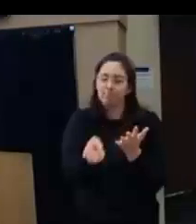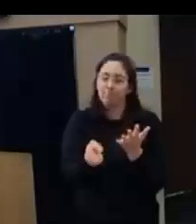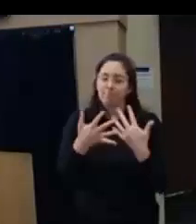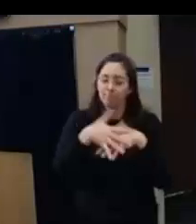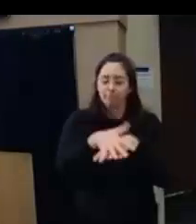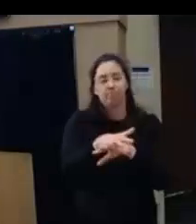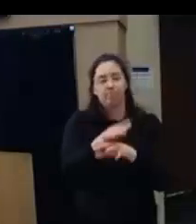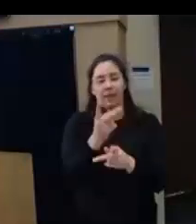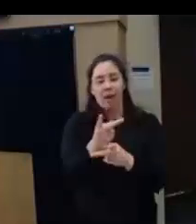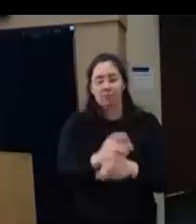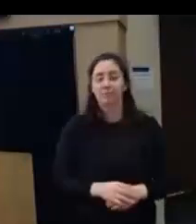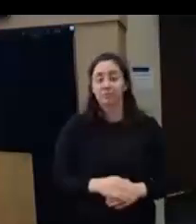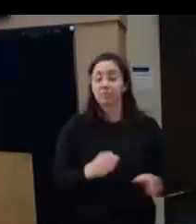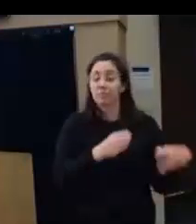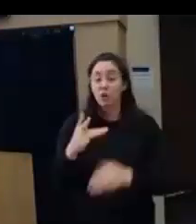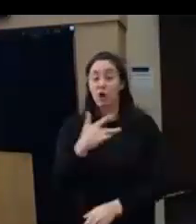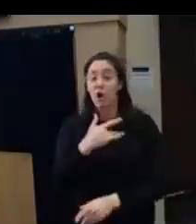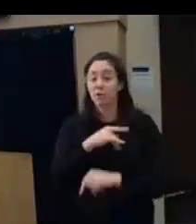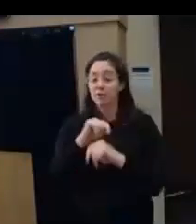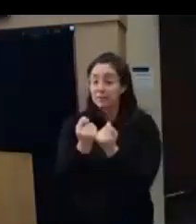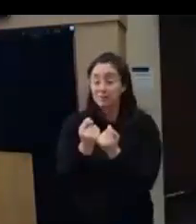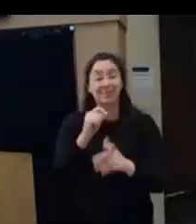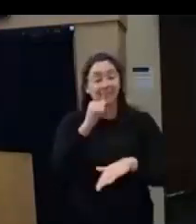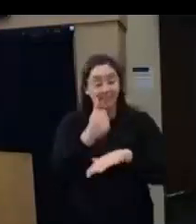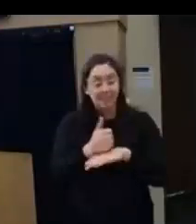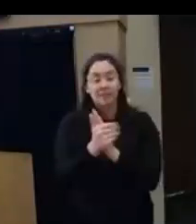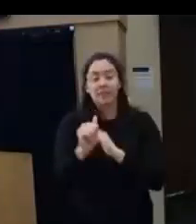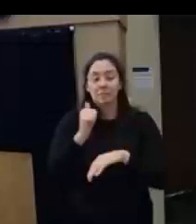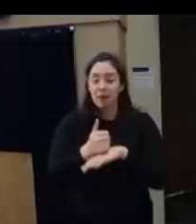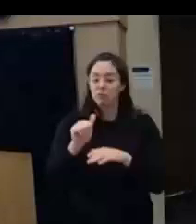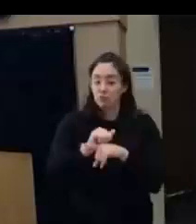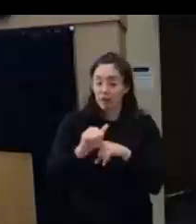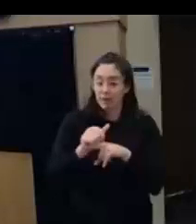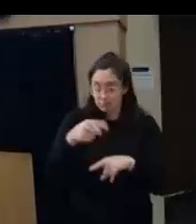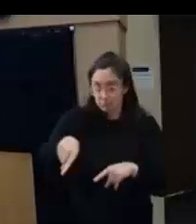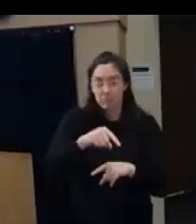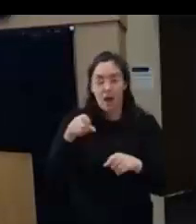the cardiolog team they get skills-based training so there's an opportunity for them to learn how to